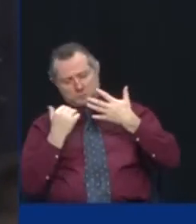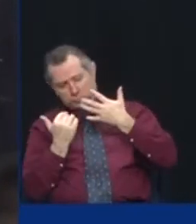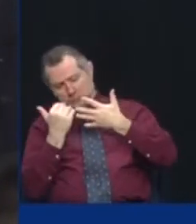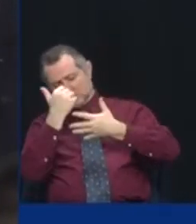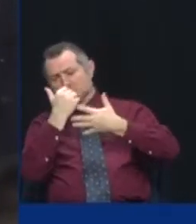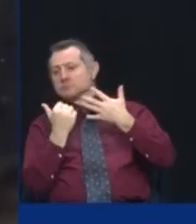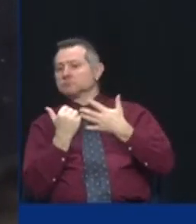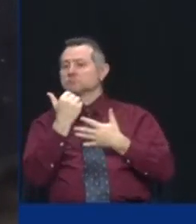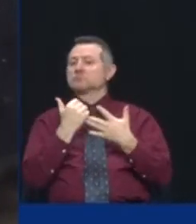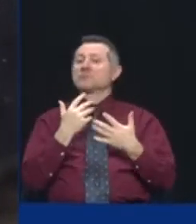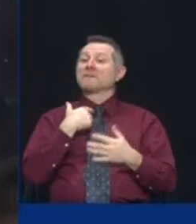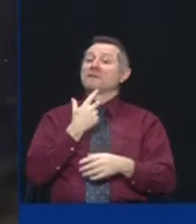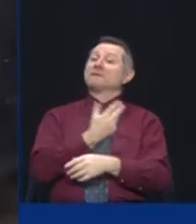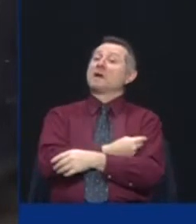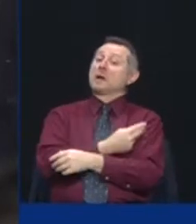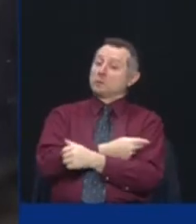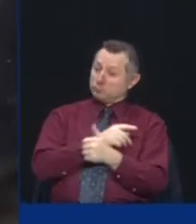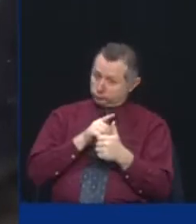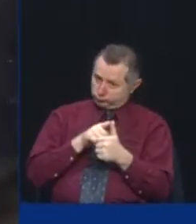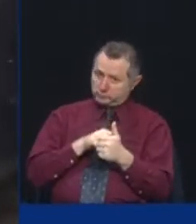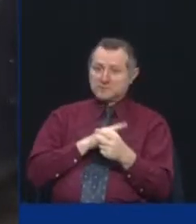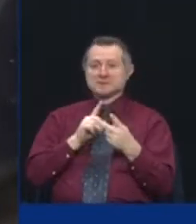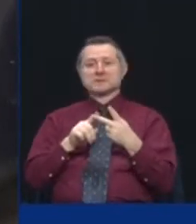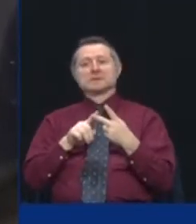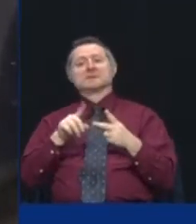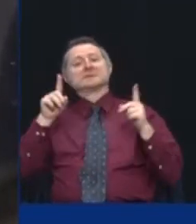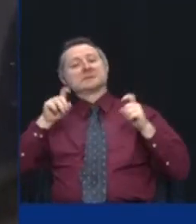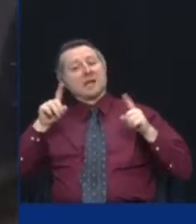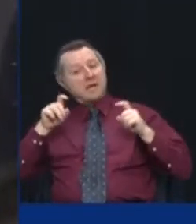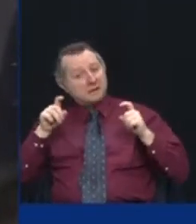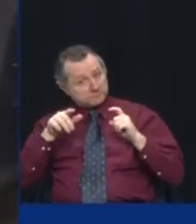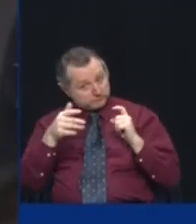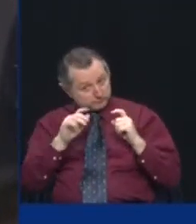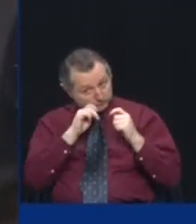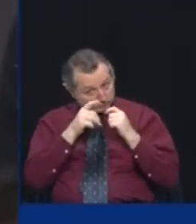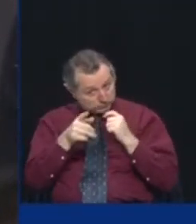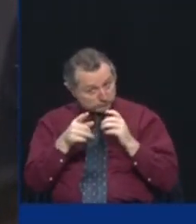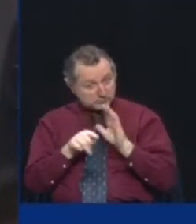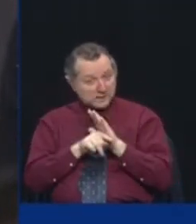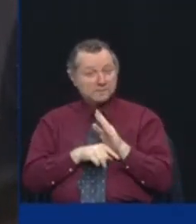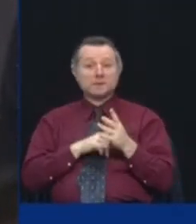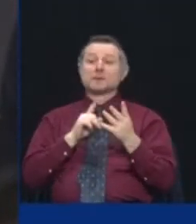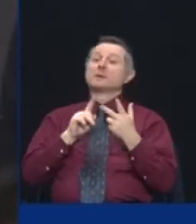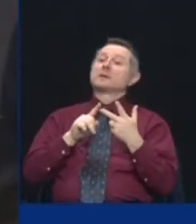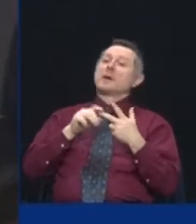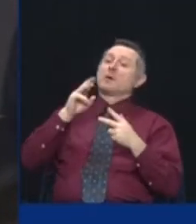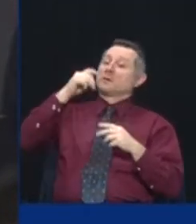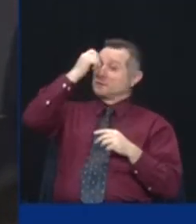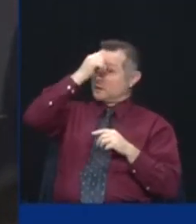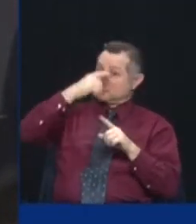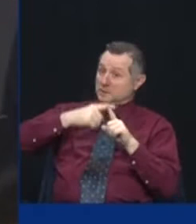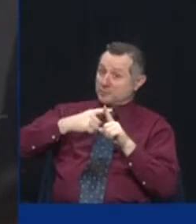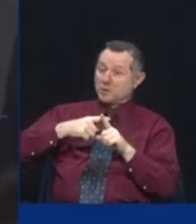GOVERNOR. THERE ARE CRITERIA FOR ENTERING THE BALLPARK. VACCINATIONS, TESTING.